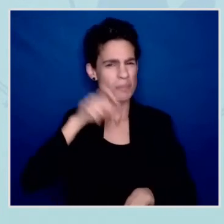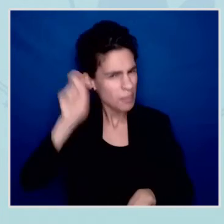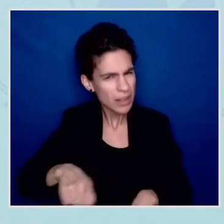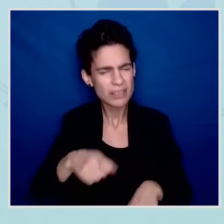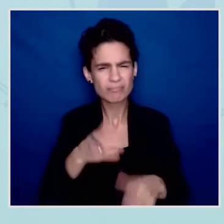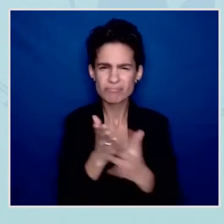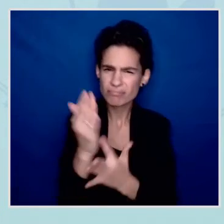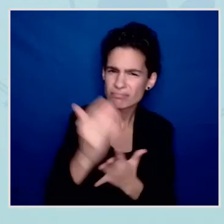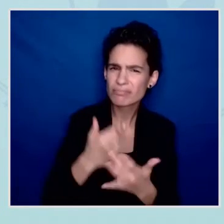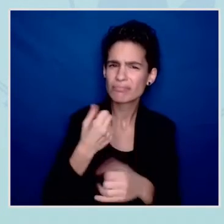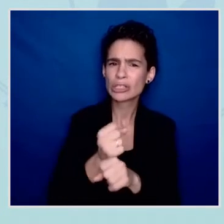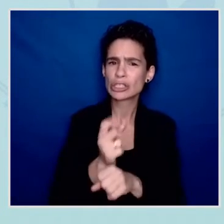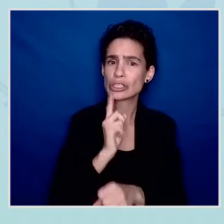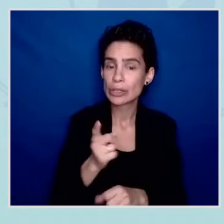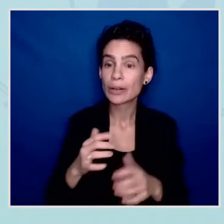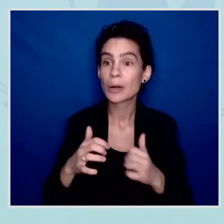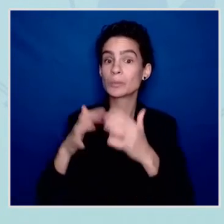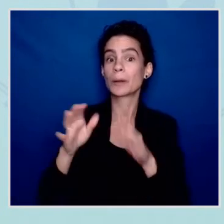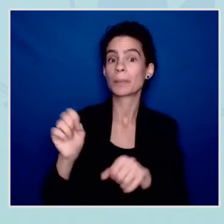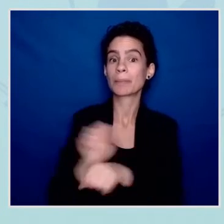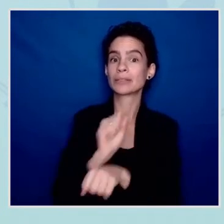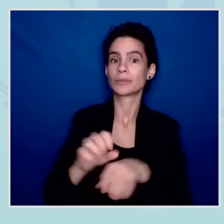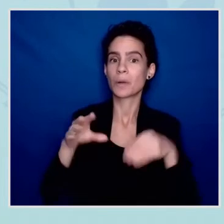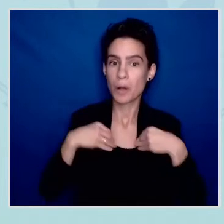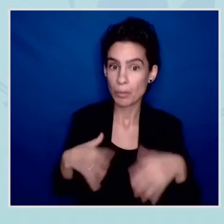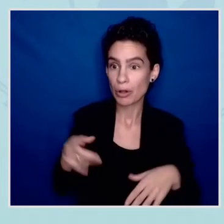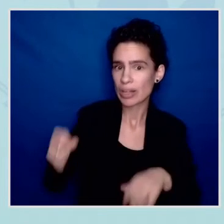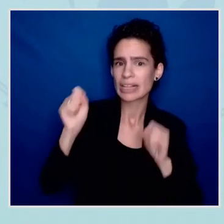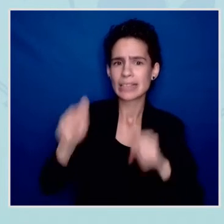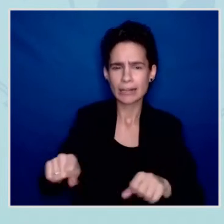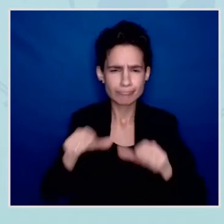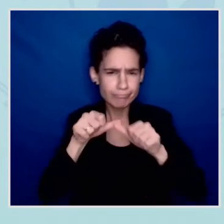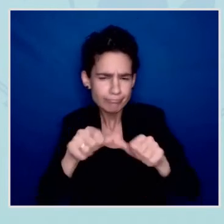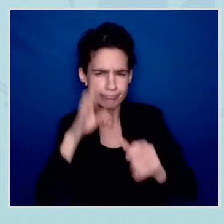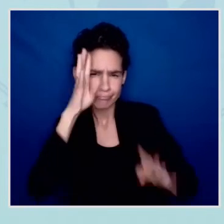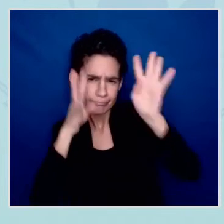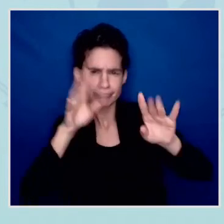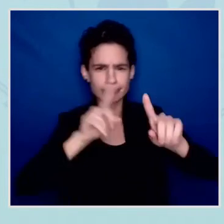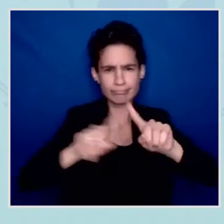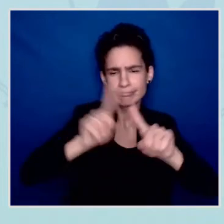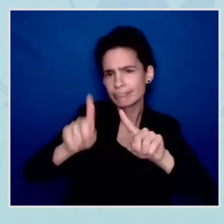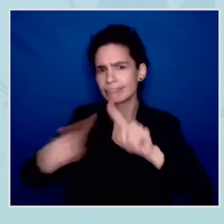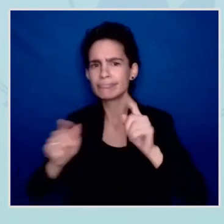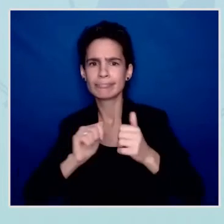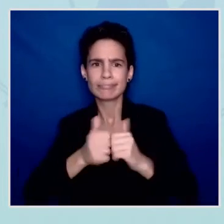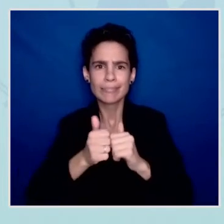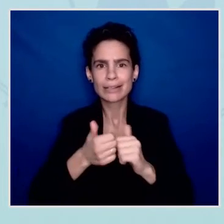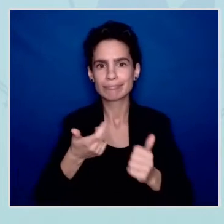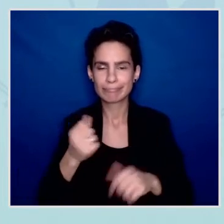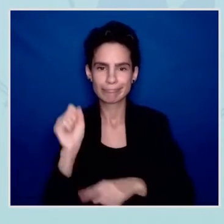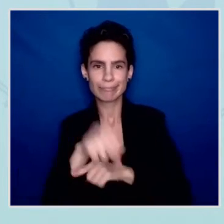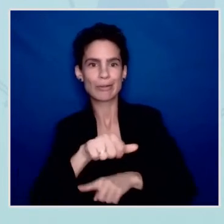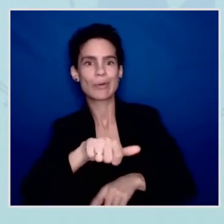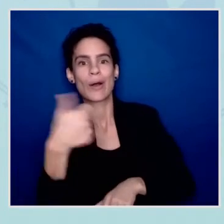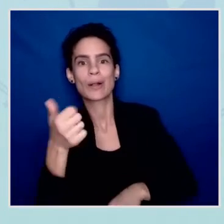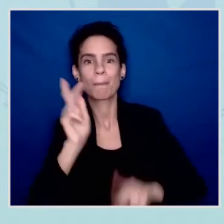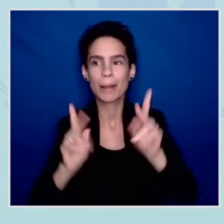COMMUNITIES AND HELP OUR COMMUNITIES THRIVE. IT MEANS MAKING SURE WE ARE EQUIPPING WORKERS WITH THE SKILLS THEY NEED FOR THE JOBS OF THE FUTURE, AND MAKING SURE OUR ENTREPRENEURS AND